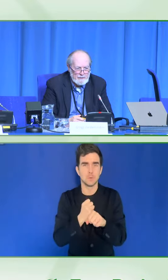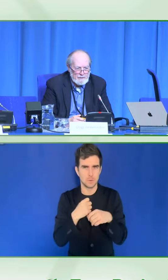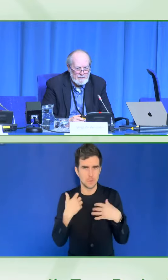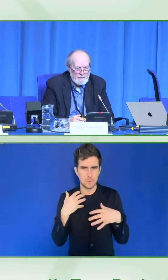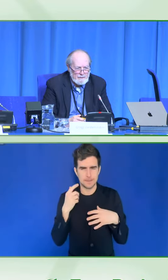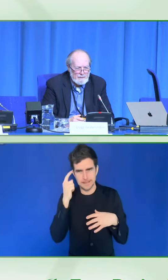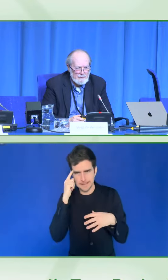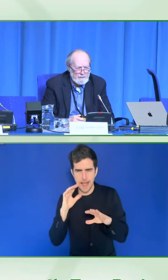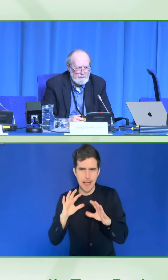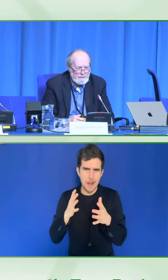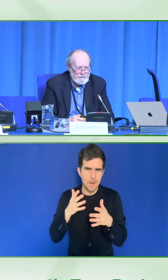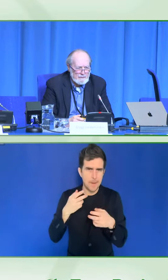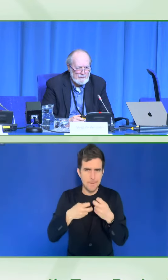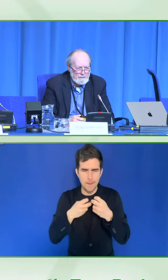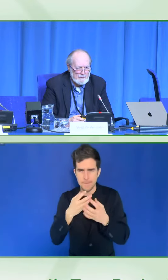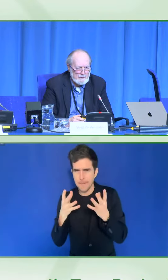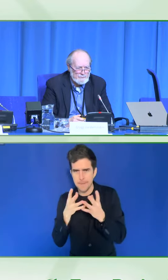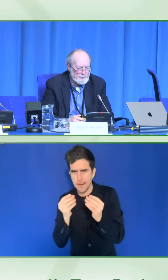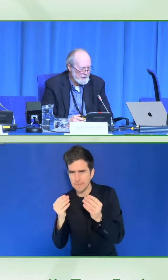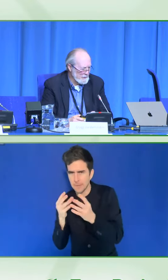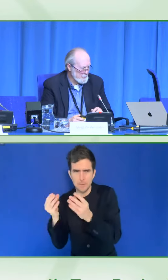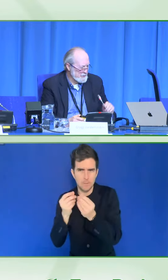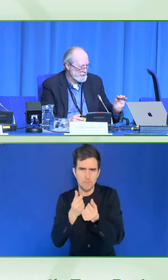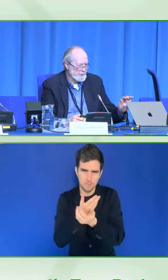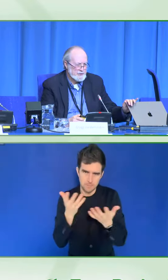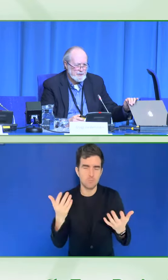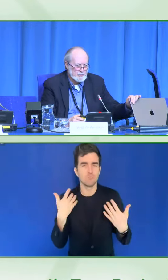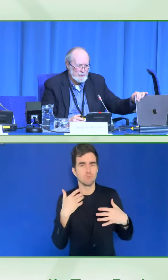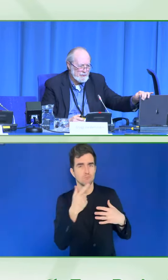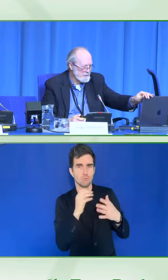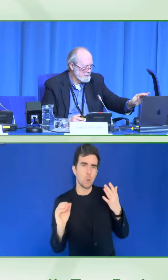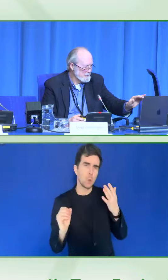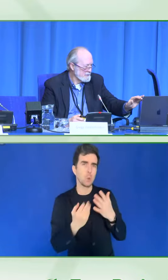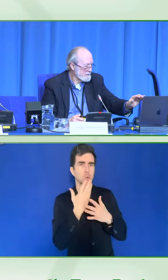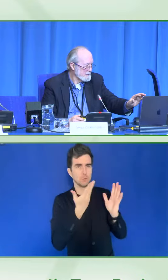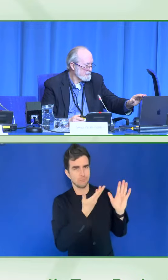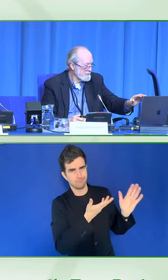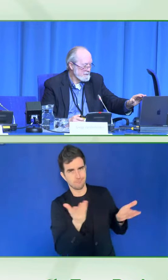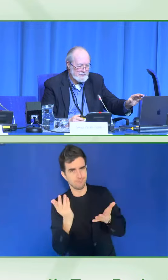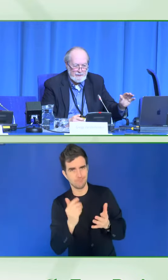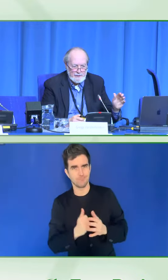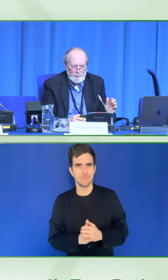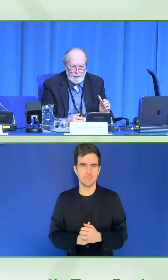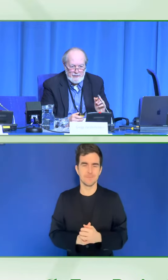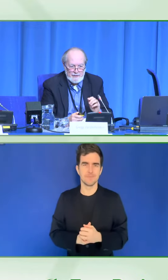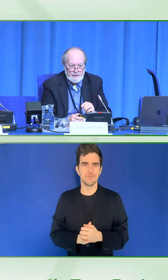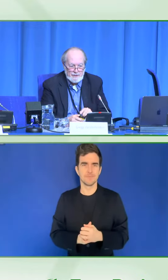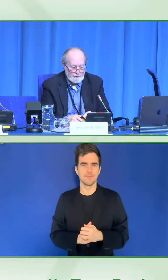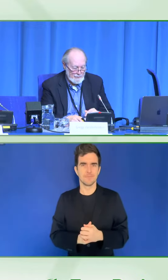to vary between the contrast of the text.